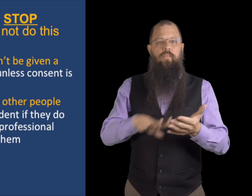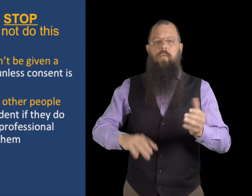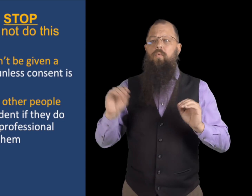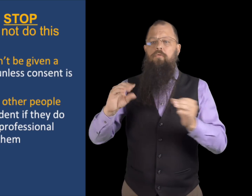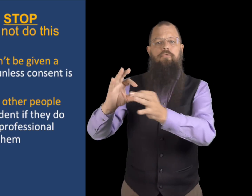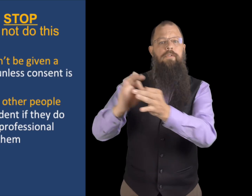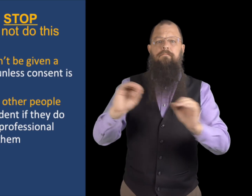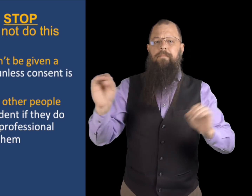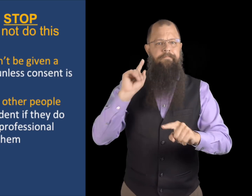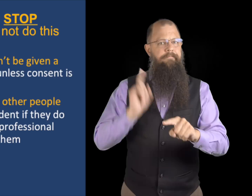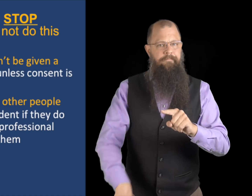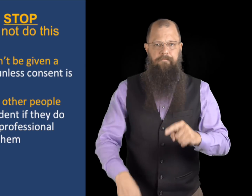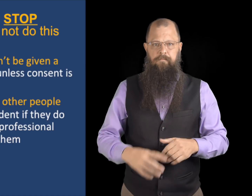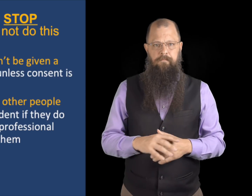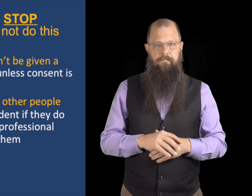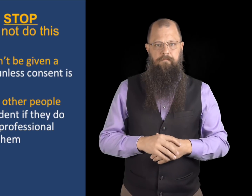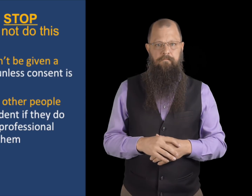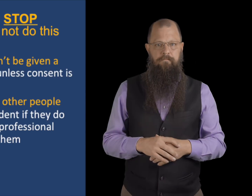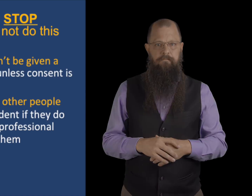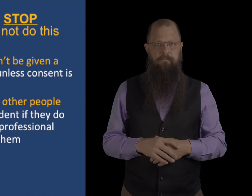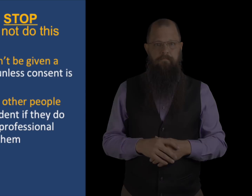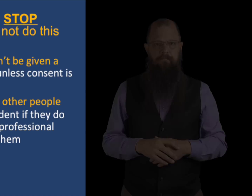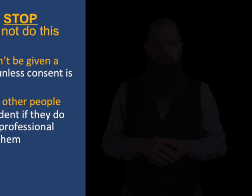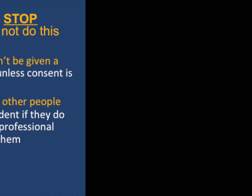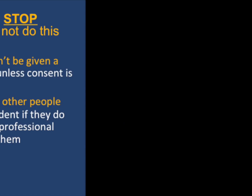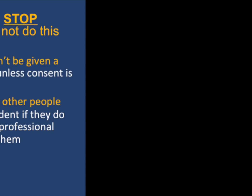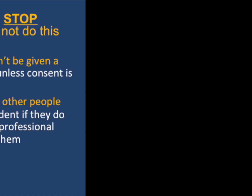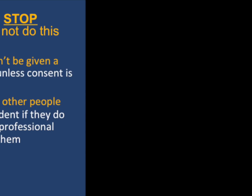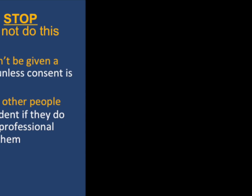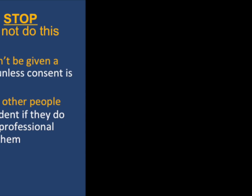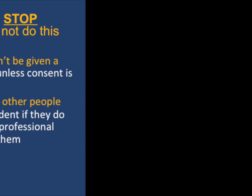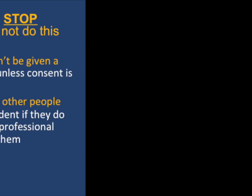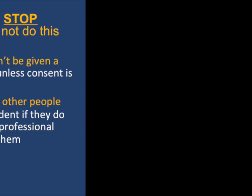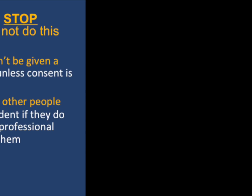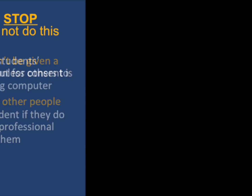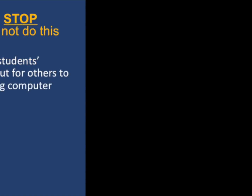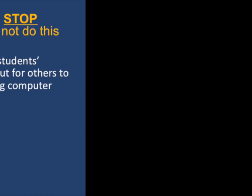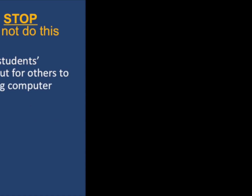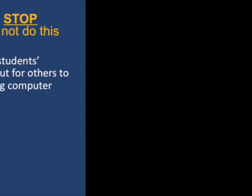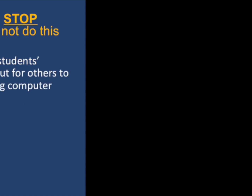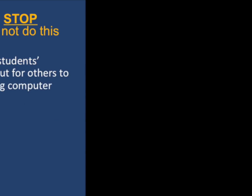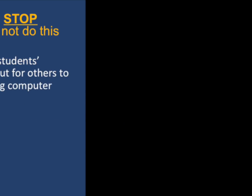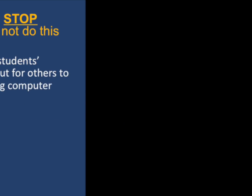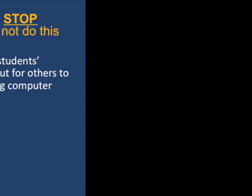about the student if they do not have any professional contact with them.